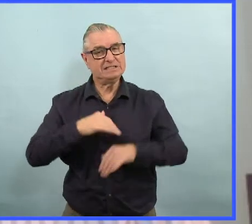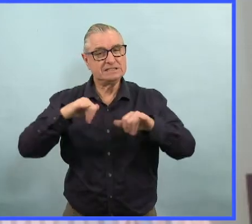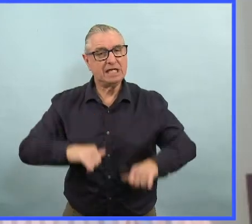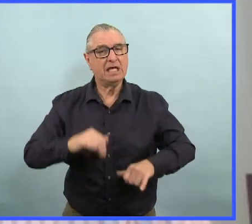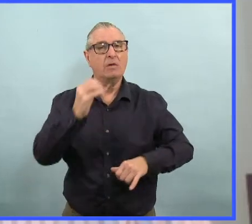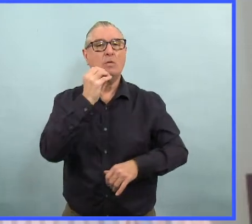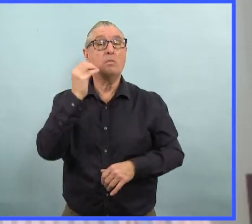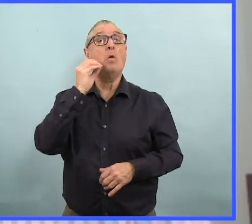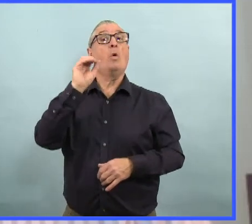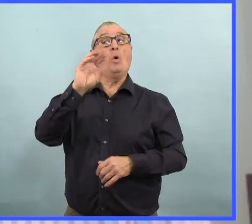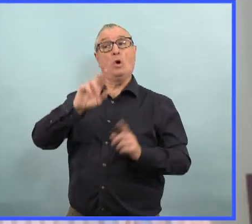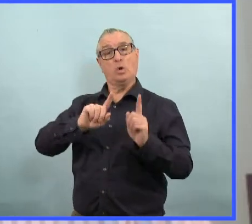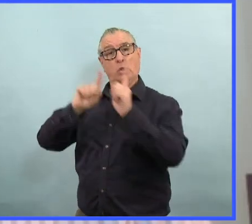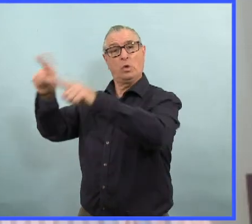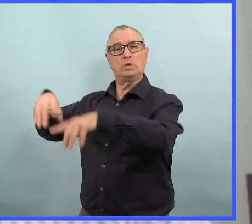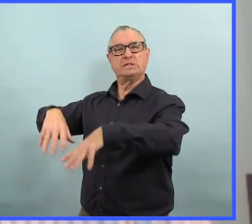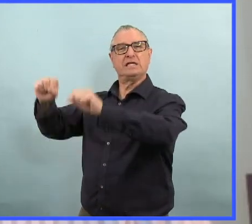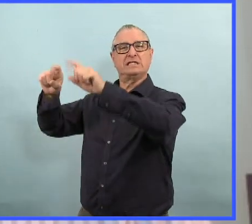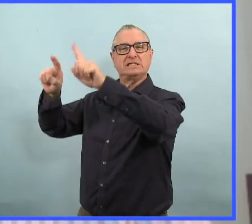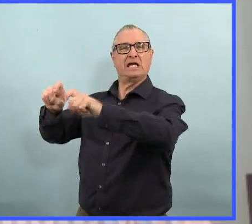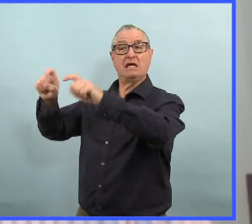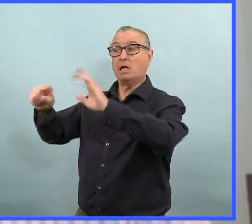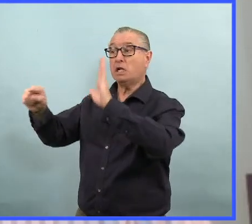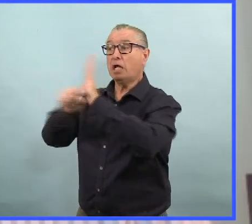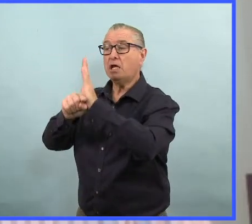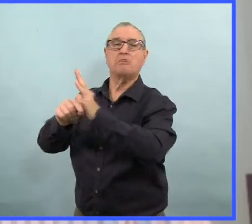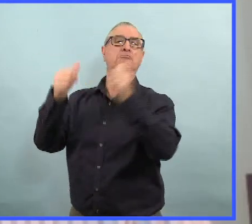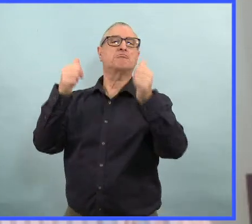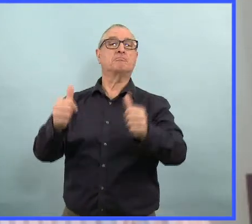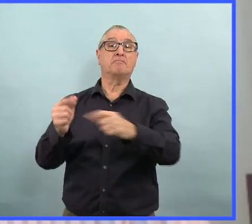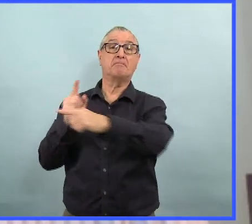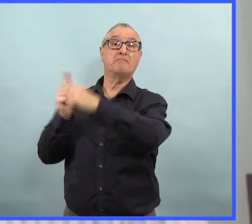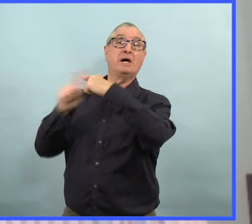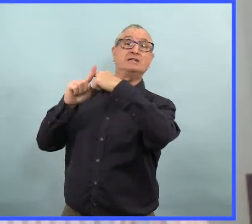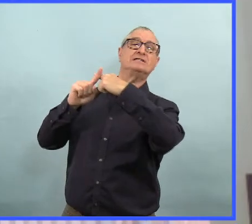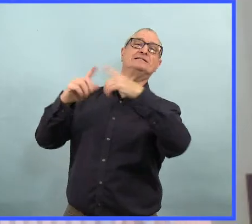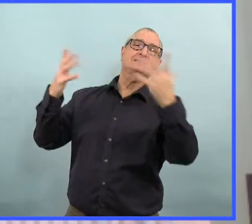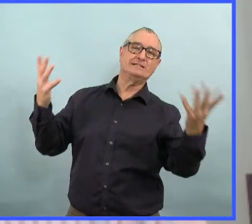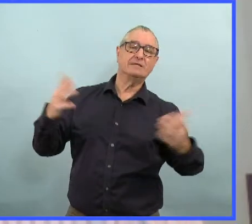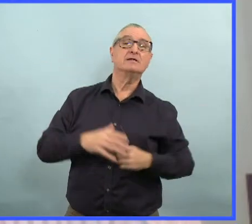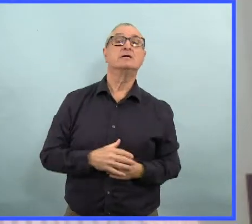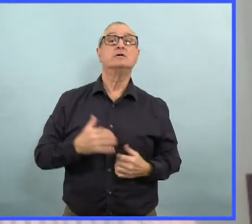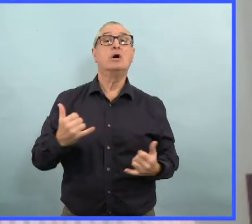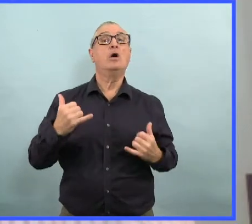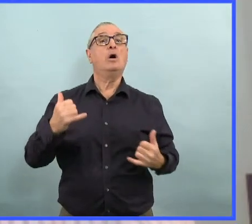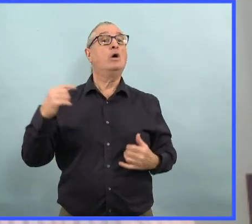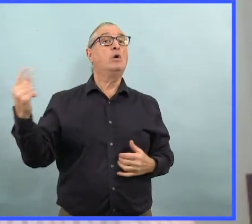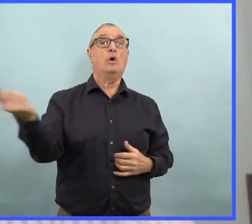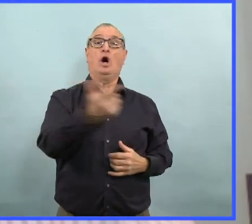be quite vigilant right now in monitoring for symptoms so of course we're all we're all tired